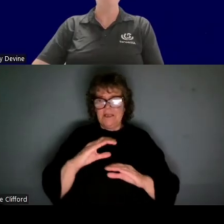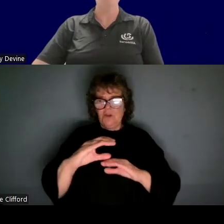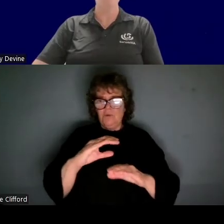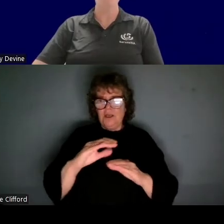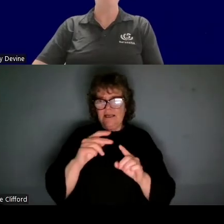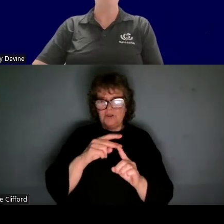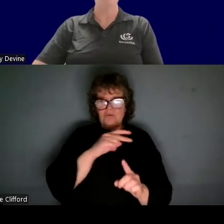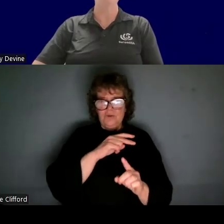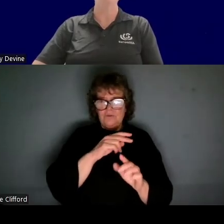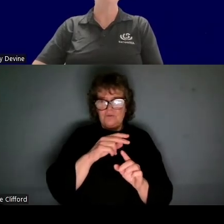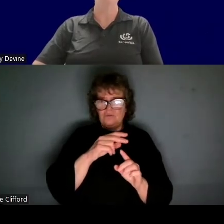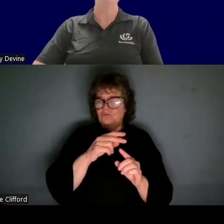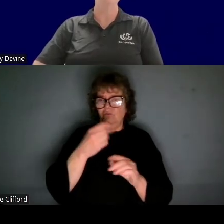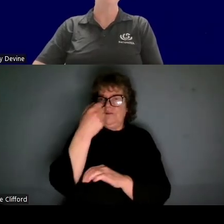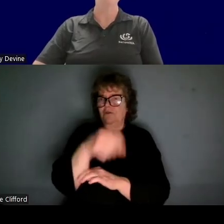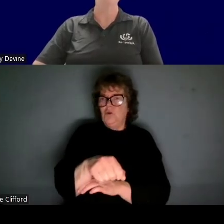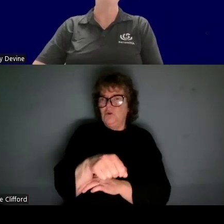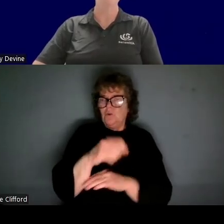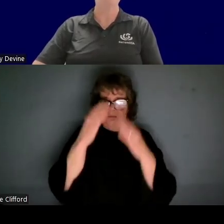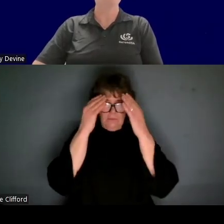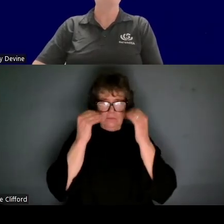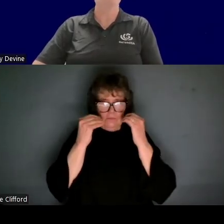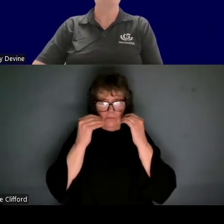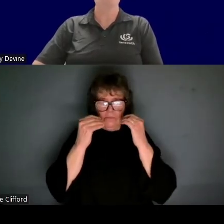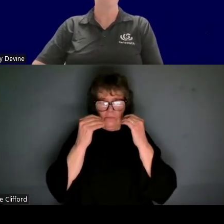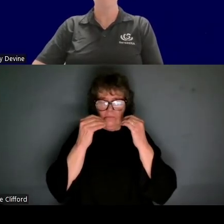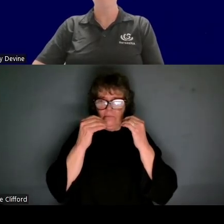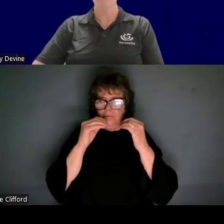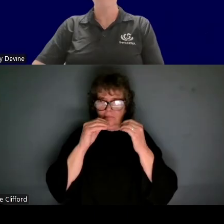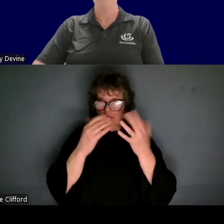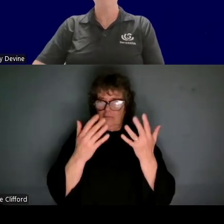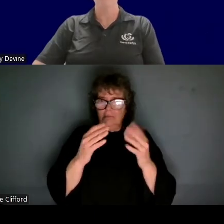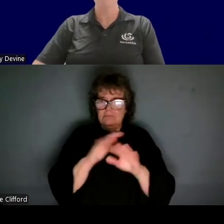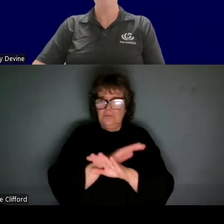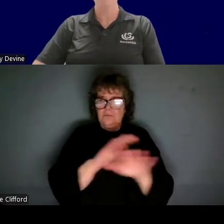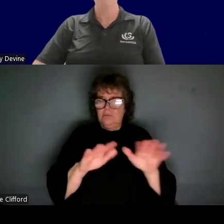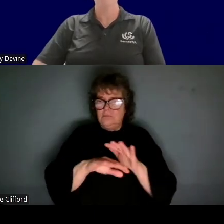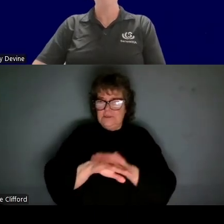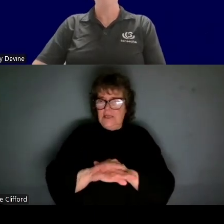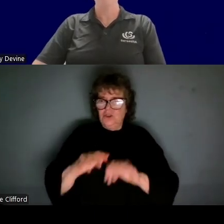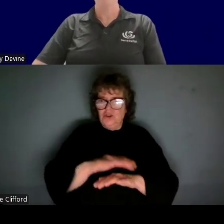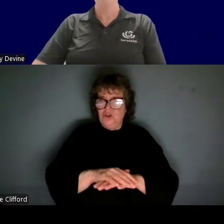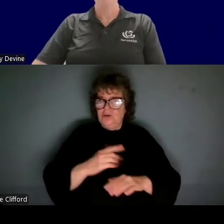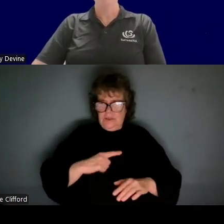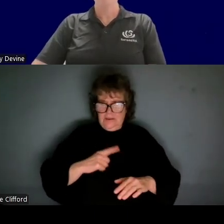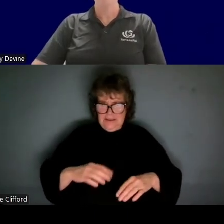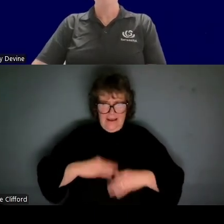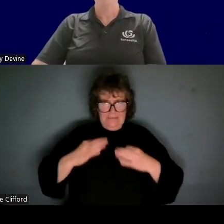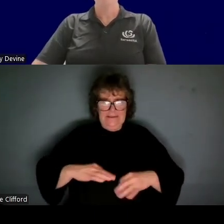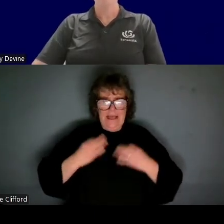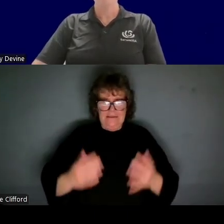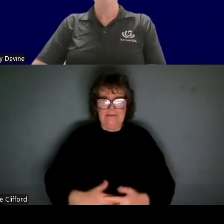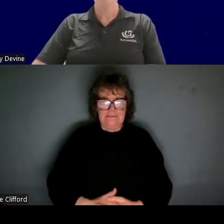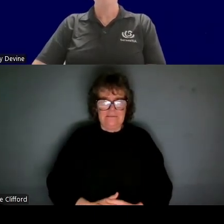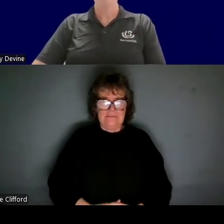eyes or not allow others to touch their hands when they're upset.